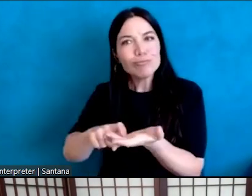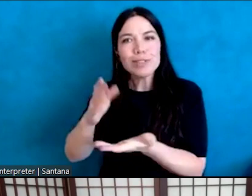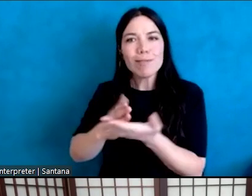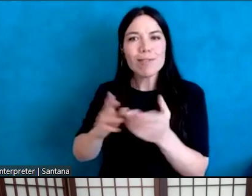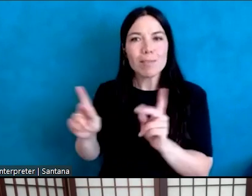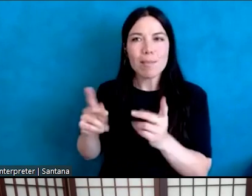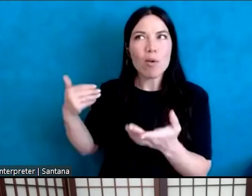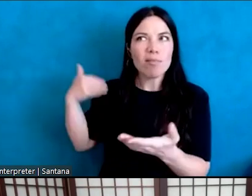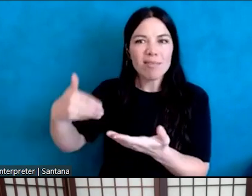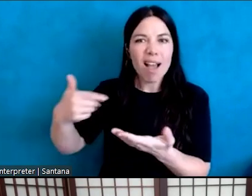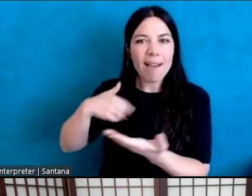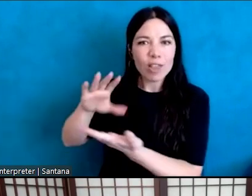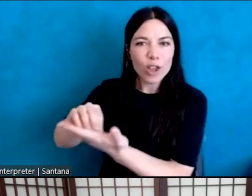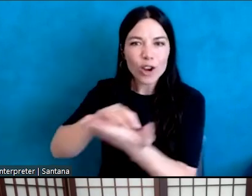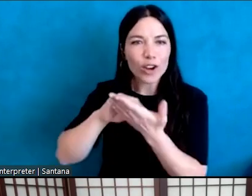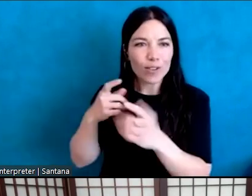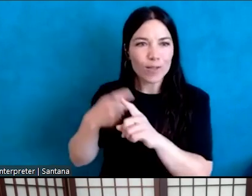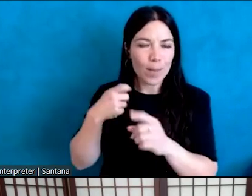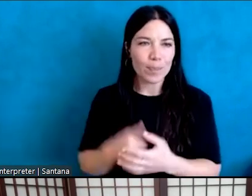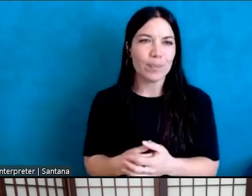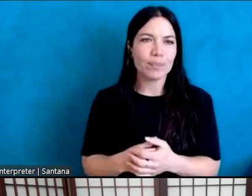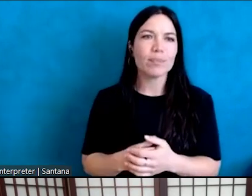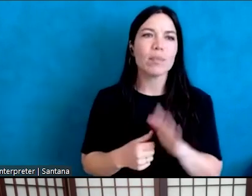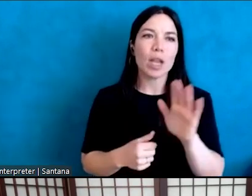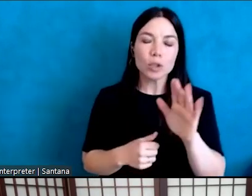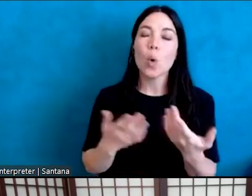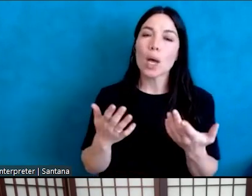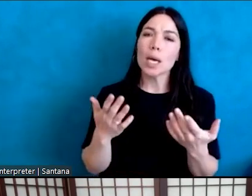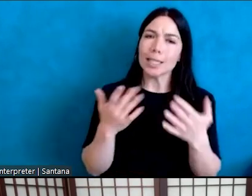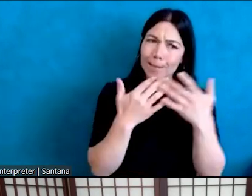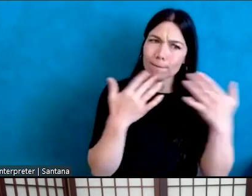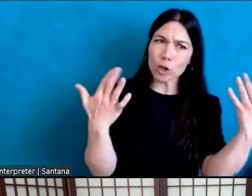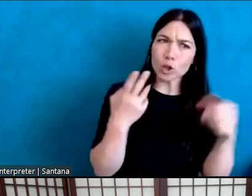diverse users of languages, particularly of the myaamia language and other Native North American languages.